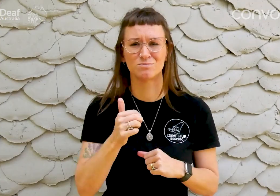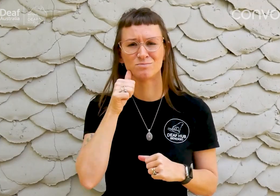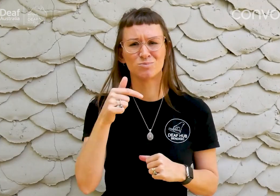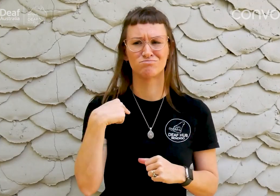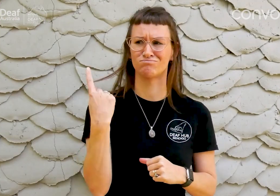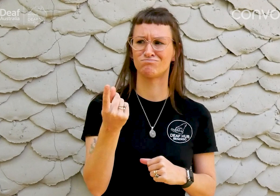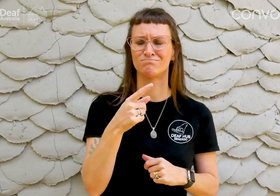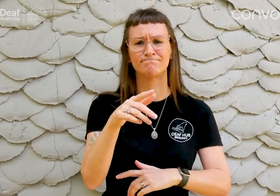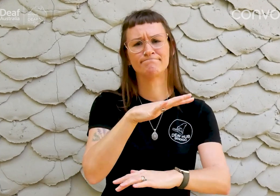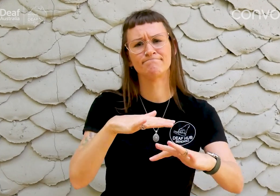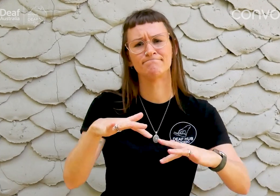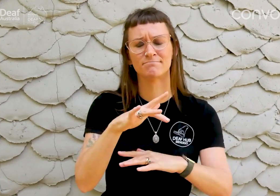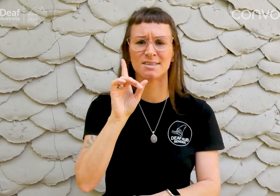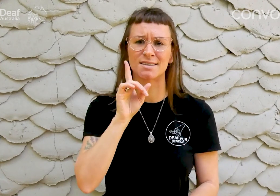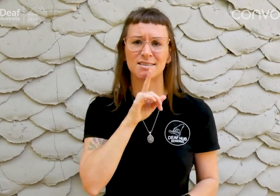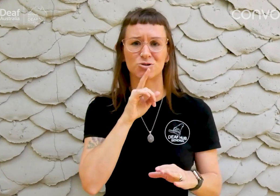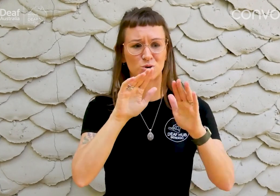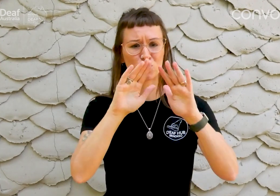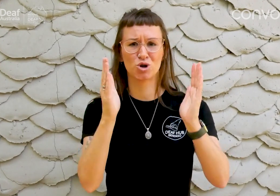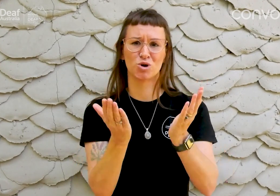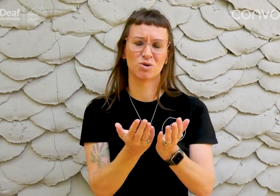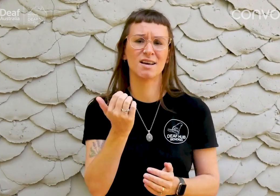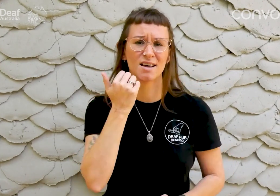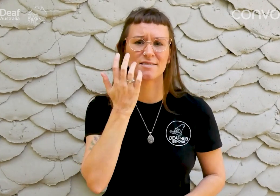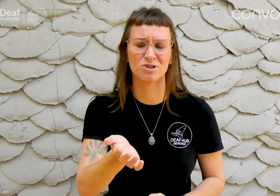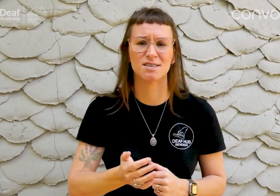We live in a hearing world everyday.